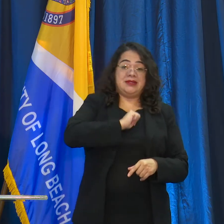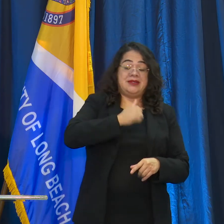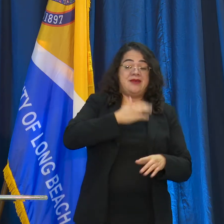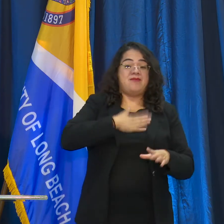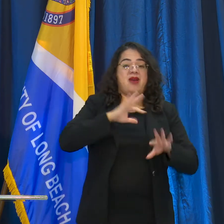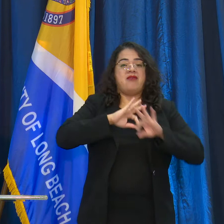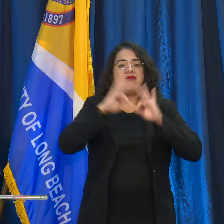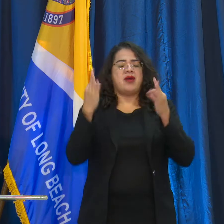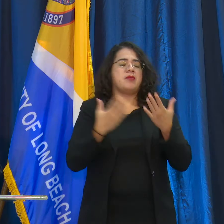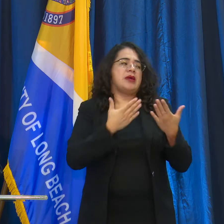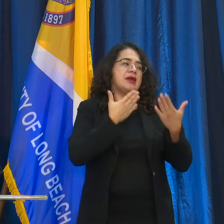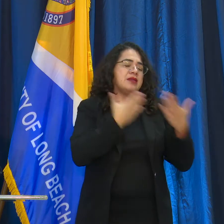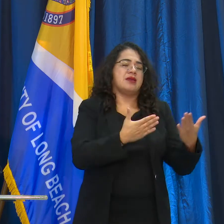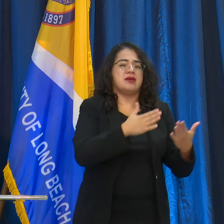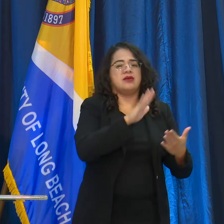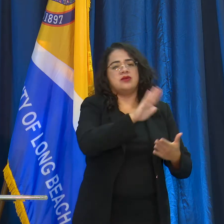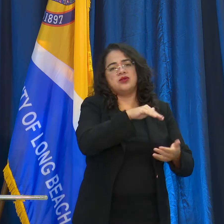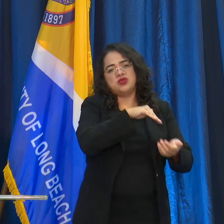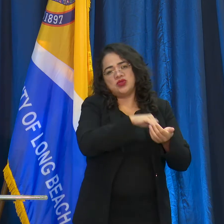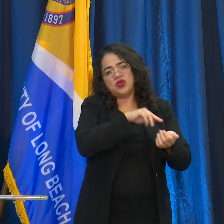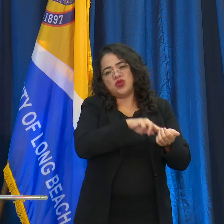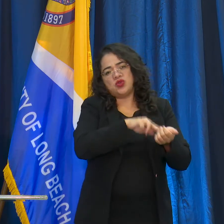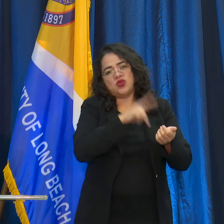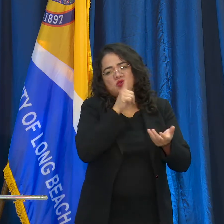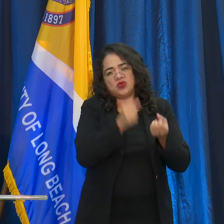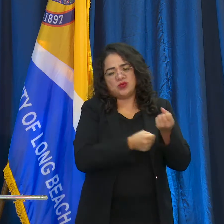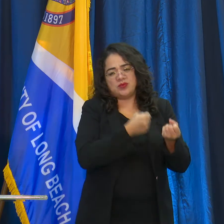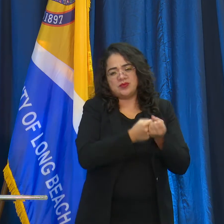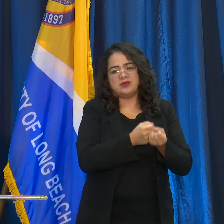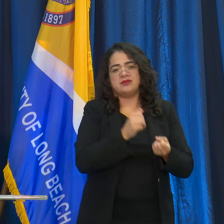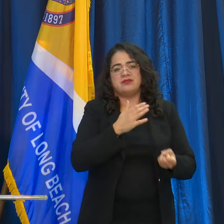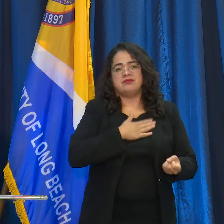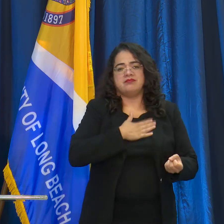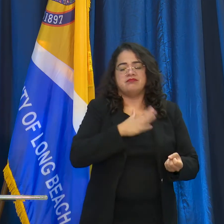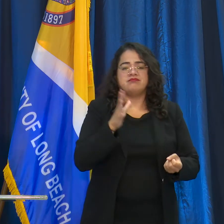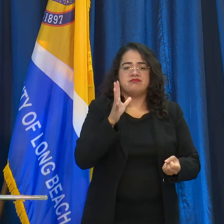they're doing. I wanted to note that my husband Matt